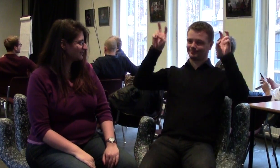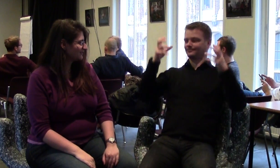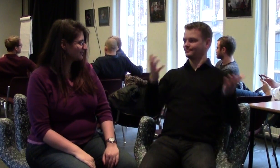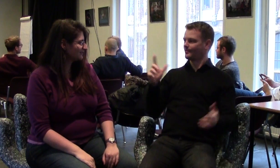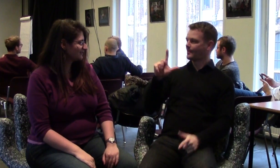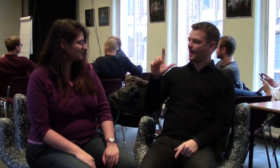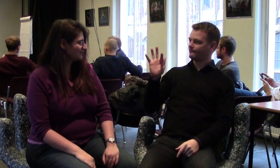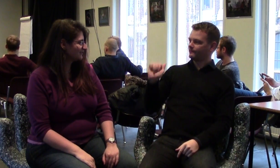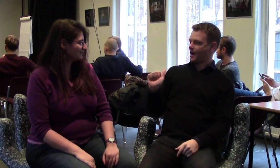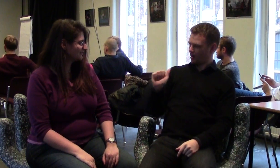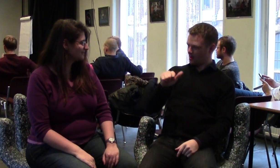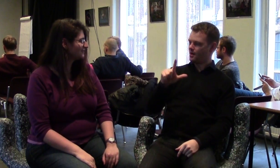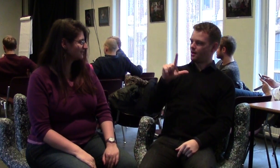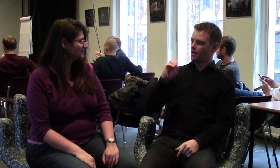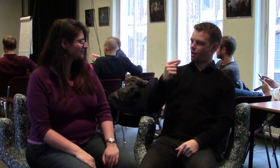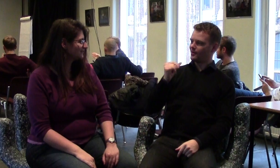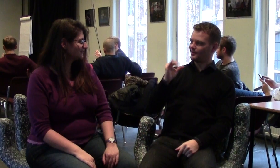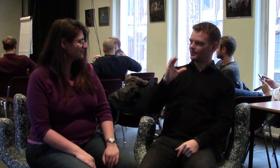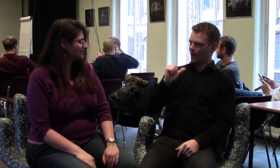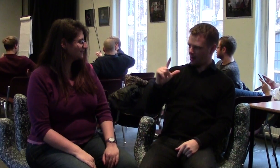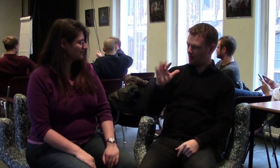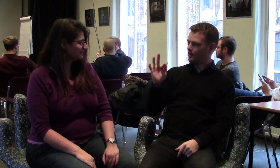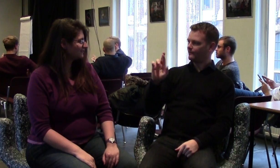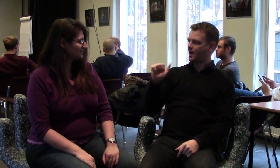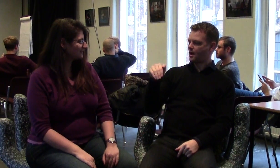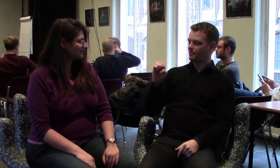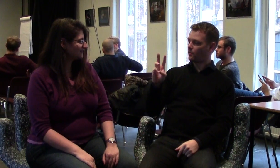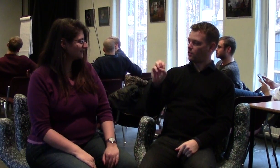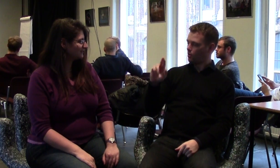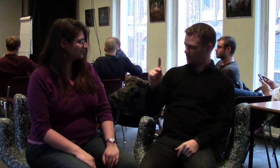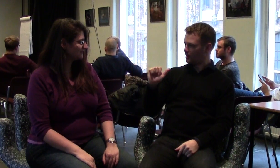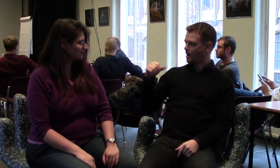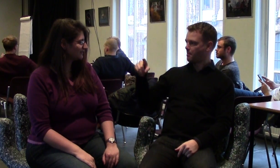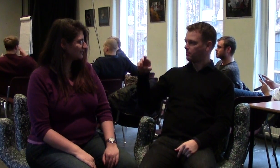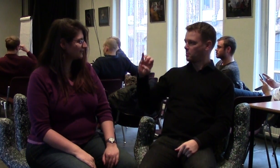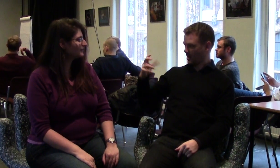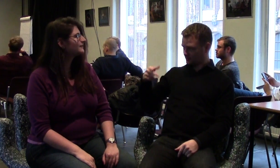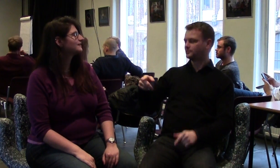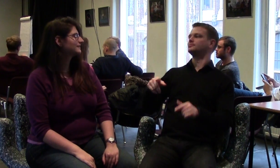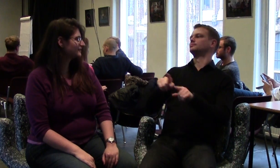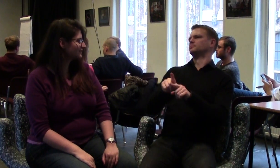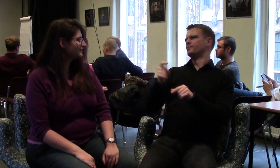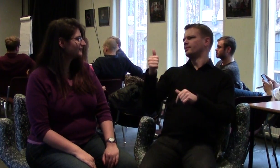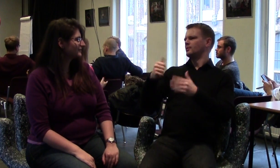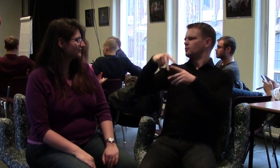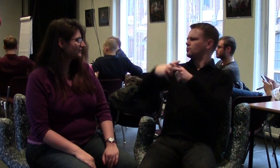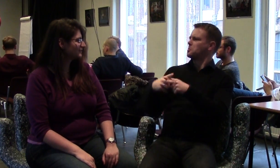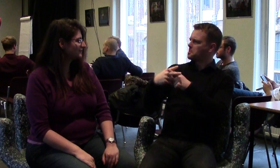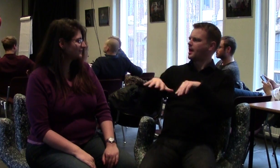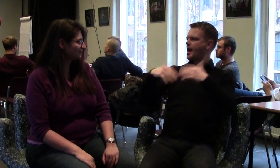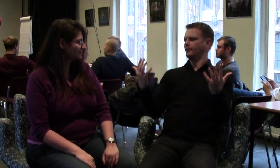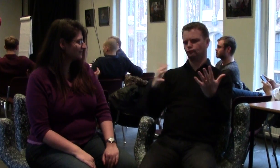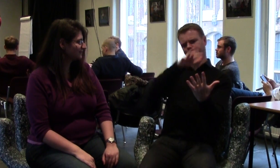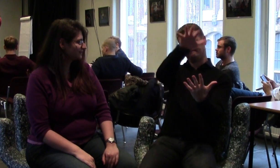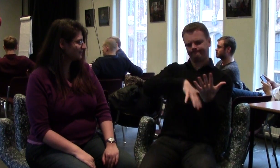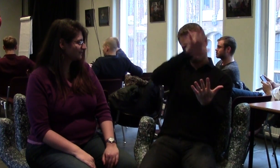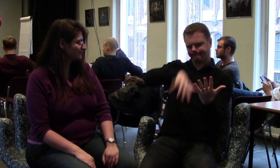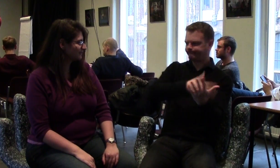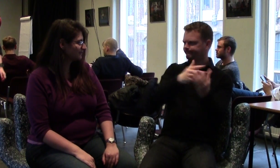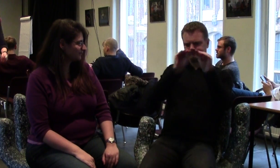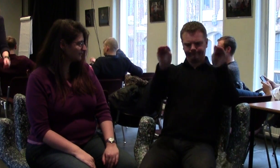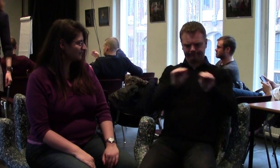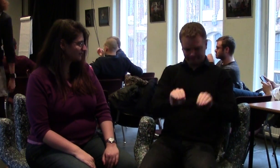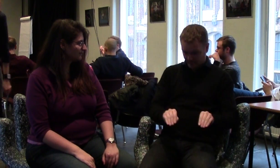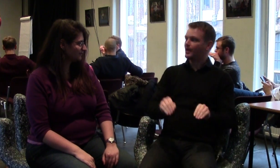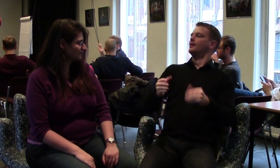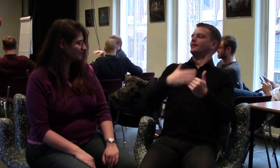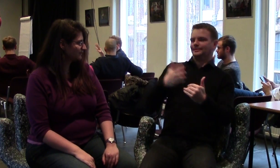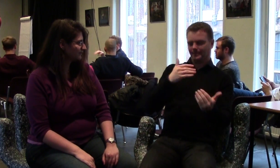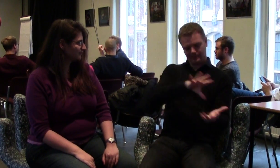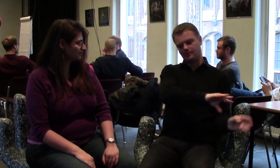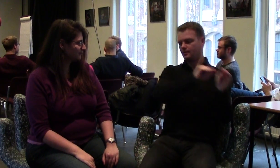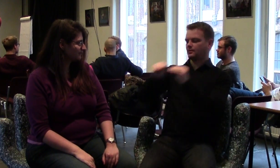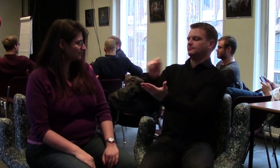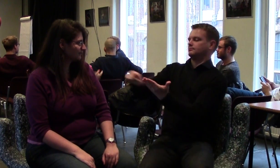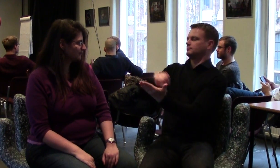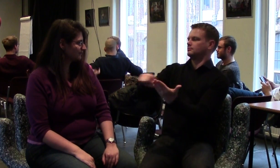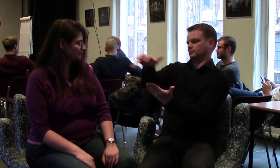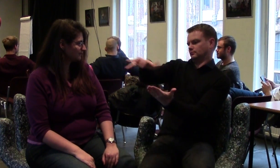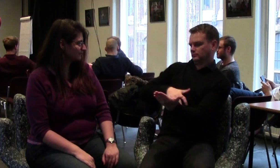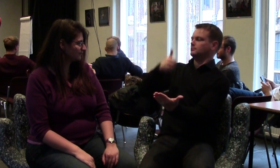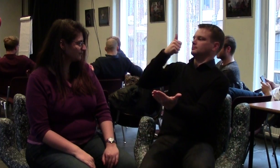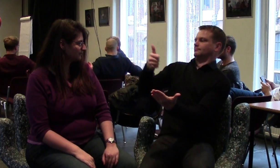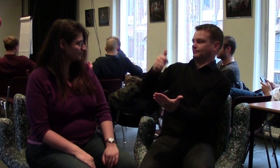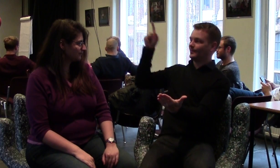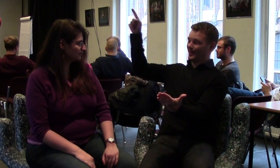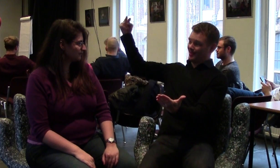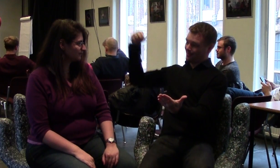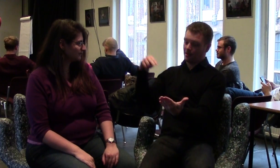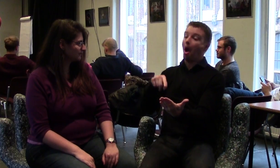This is 'LFA' which is Logical Framework Approach which is a tool which helps to create an efficient proposal that can